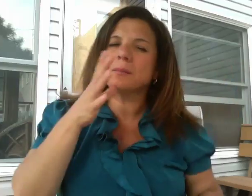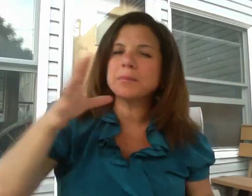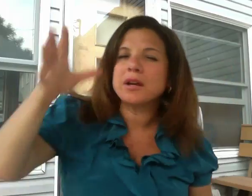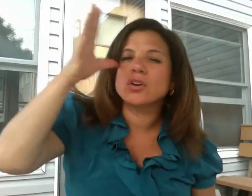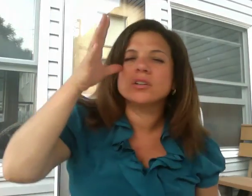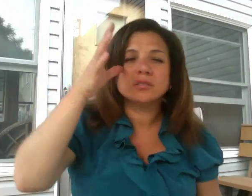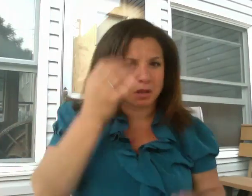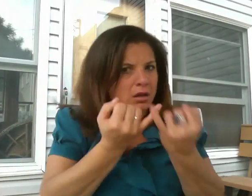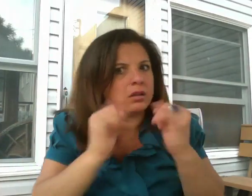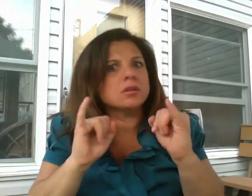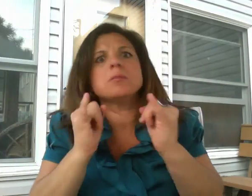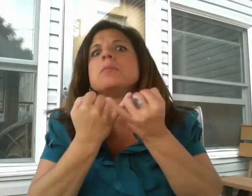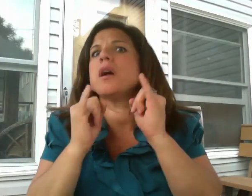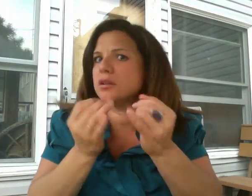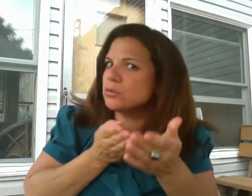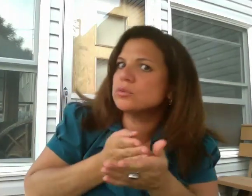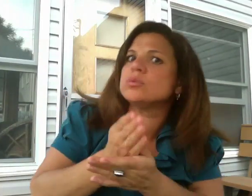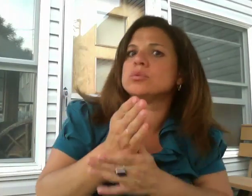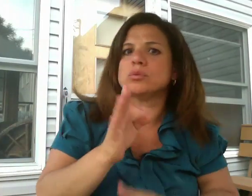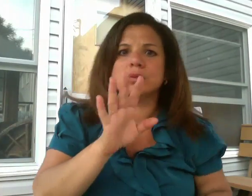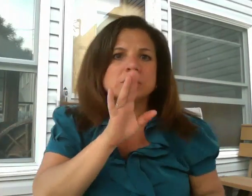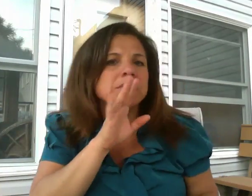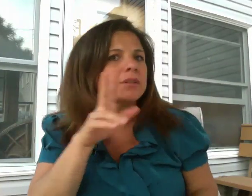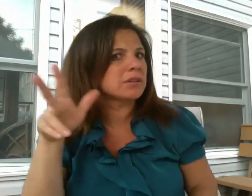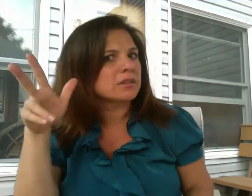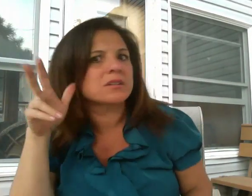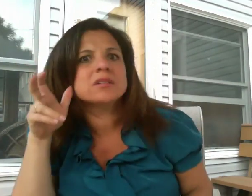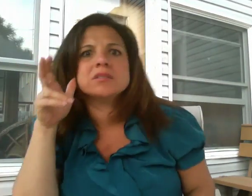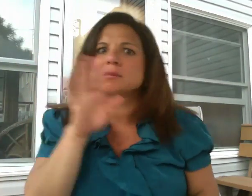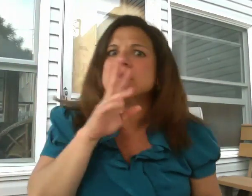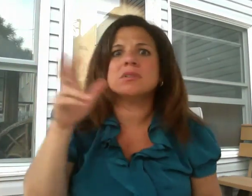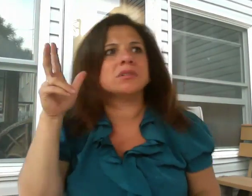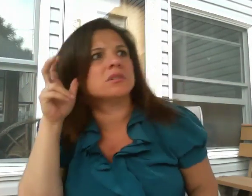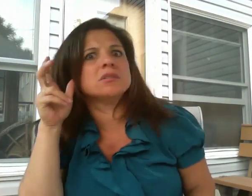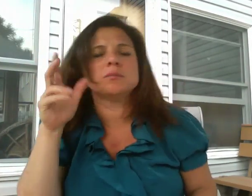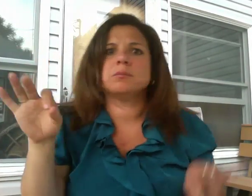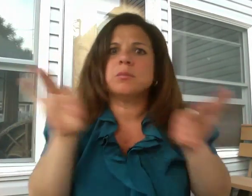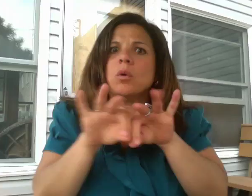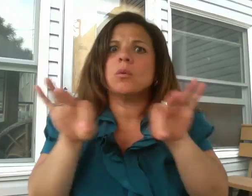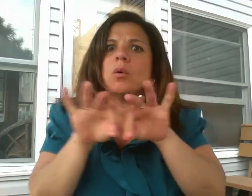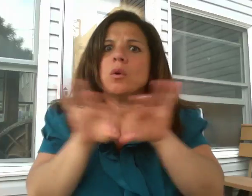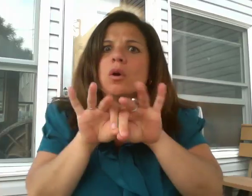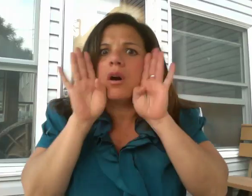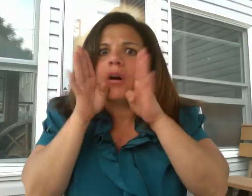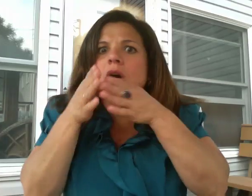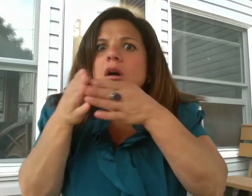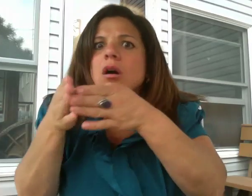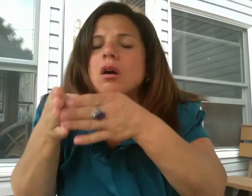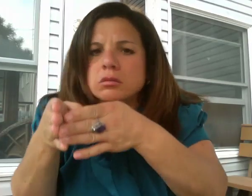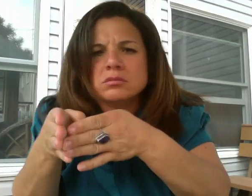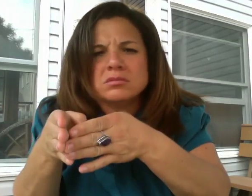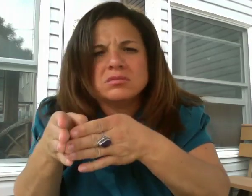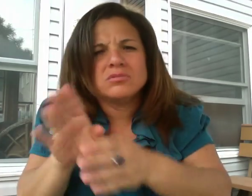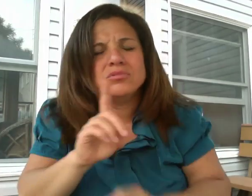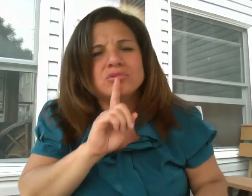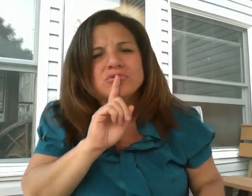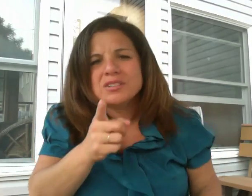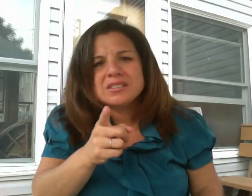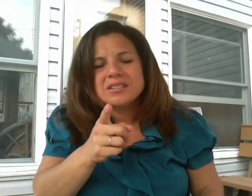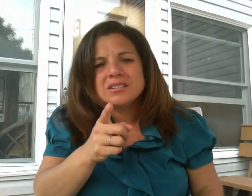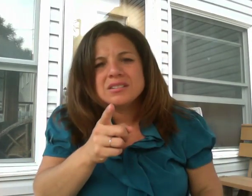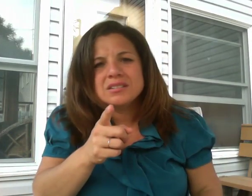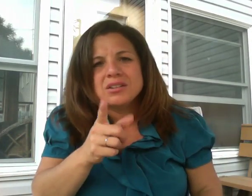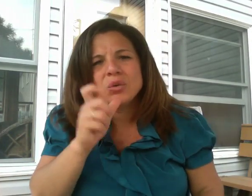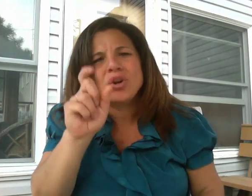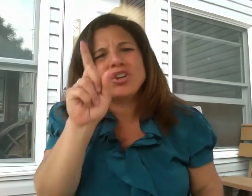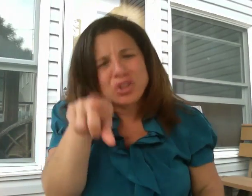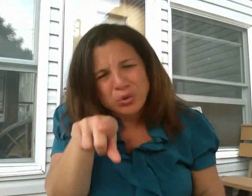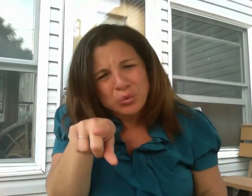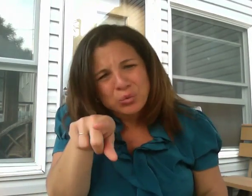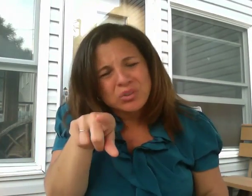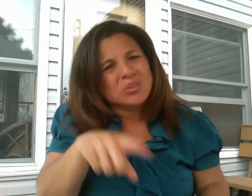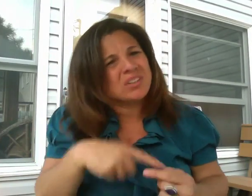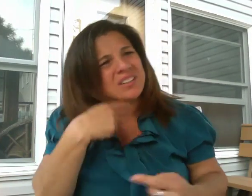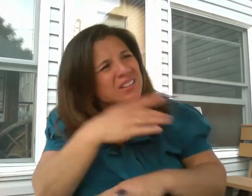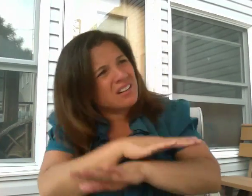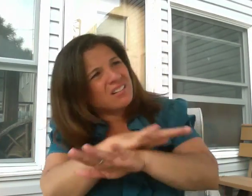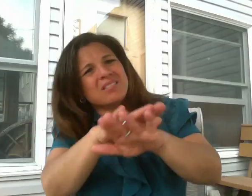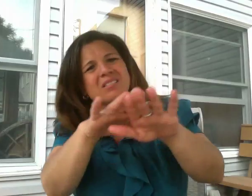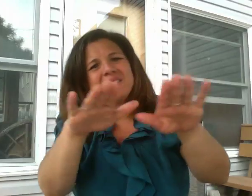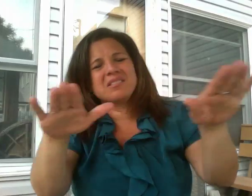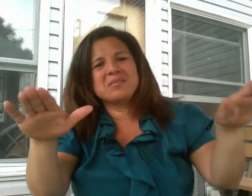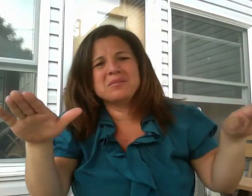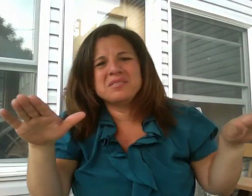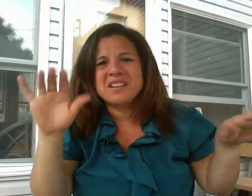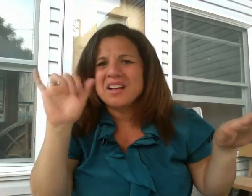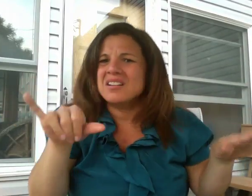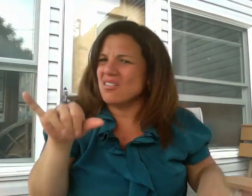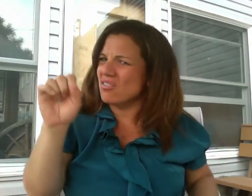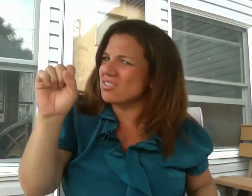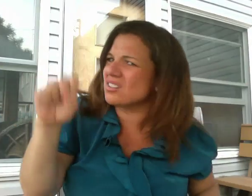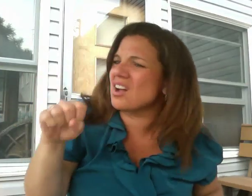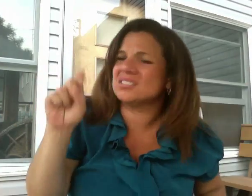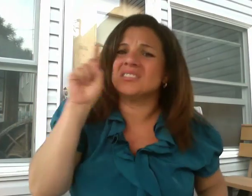Telling the parents that independence through listening and talking alone that are so important to focus on. Really, who are you to tell everybody that yes,